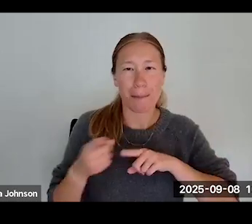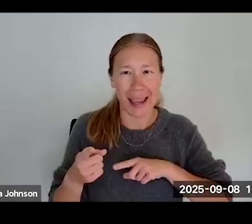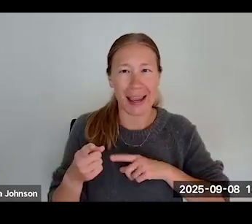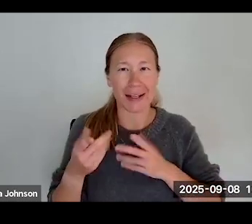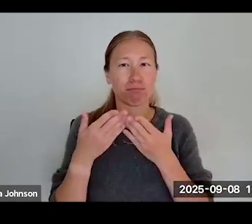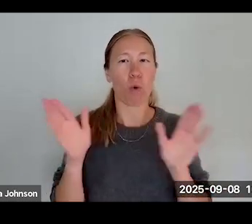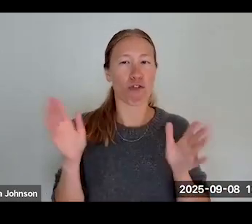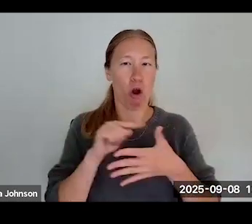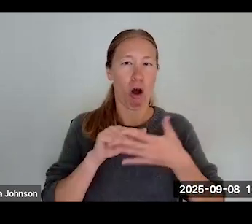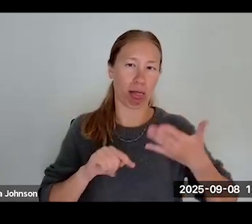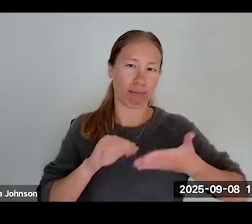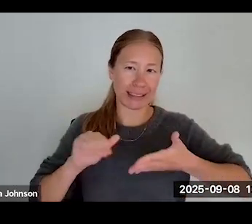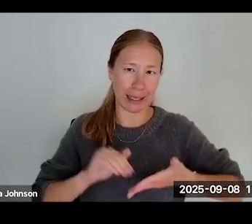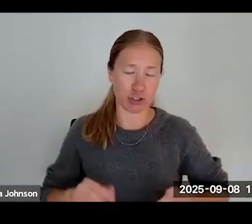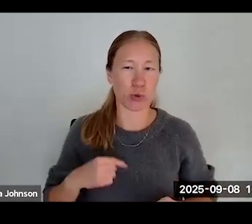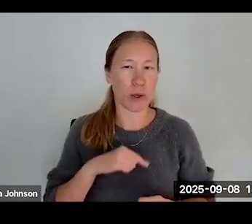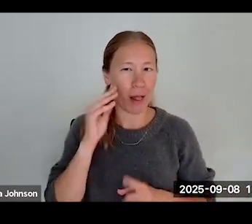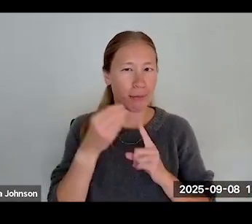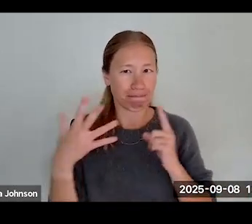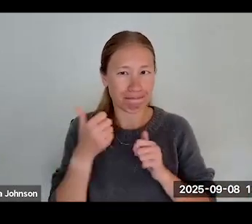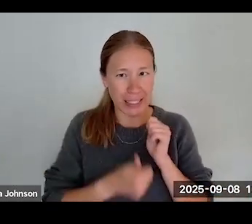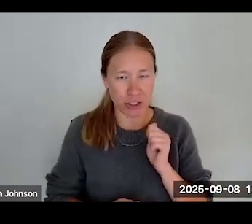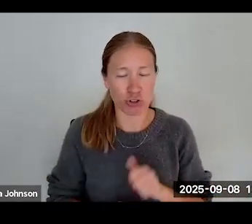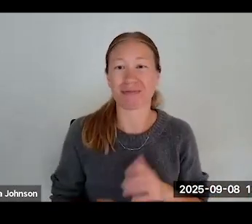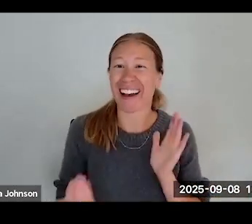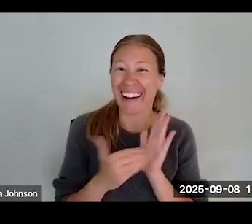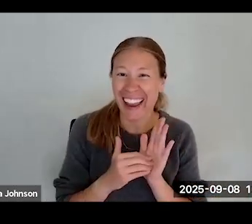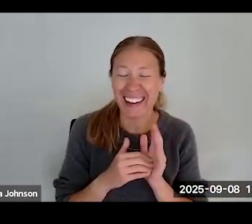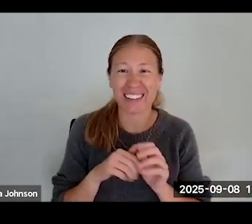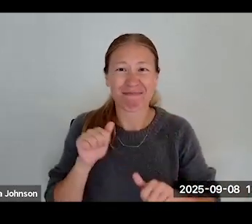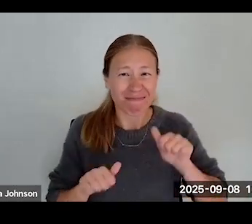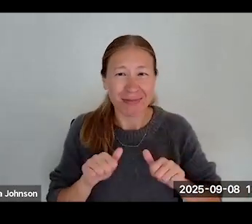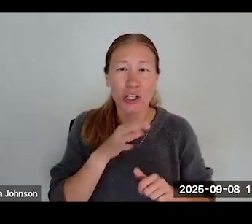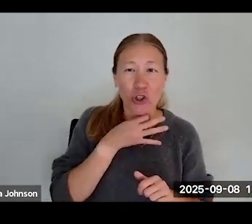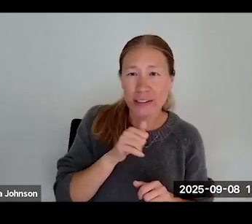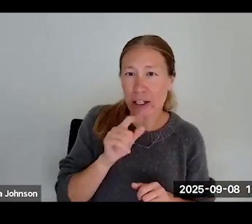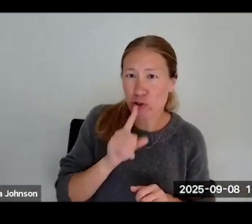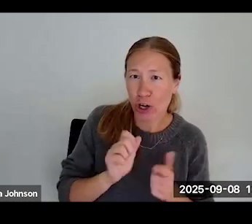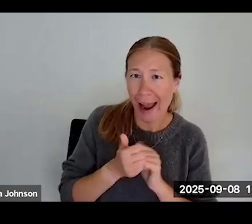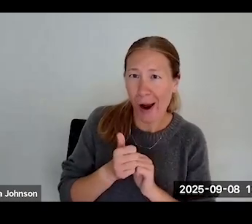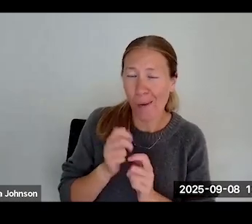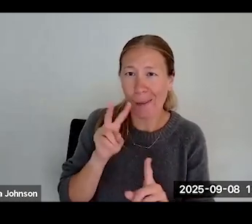and we'll provide some more detail on each. But again, reach out to DEO if you're curious about whether this may apply.